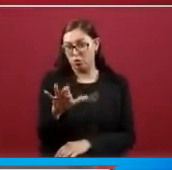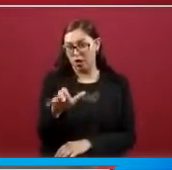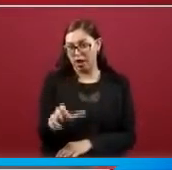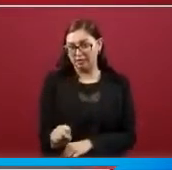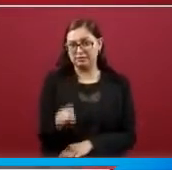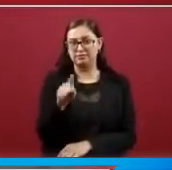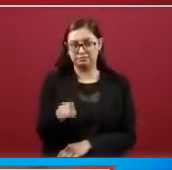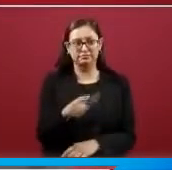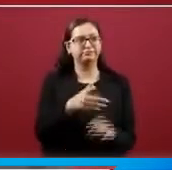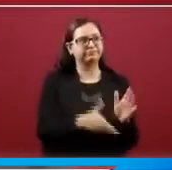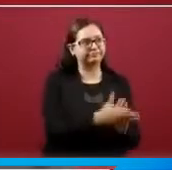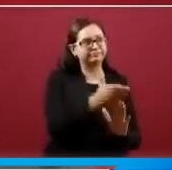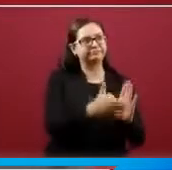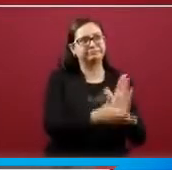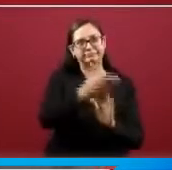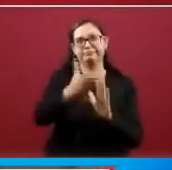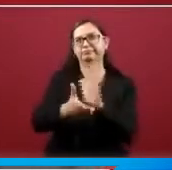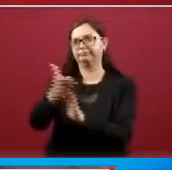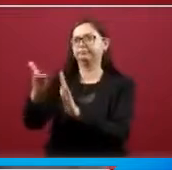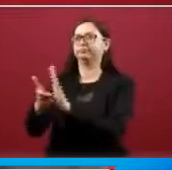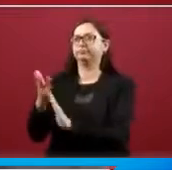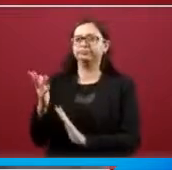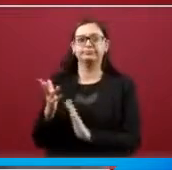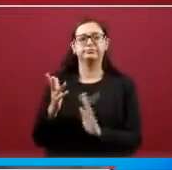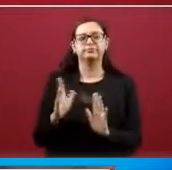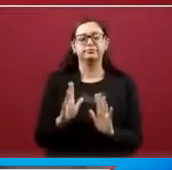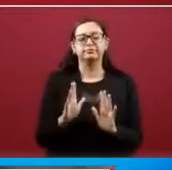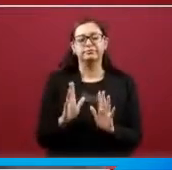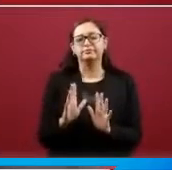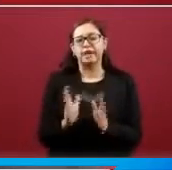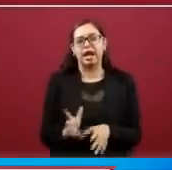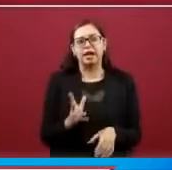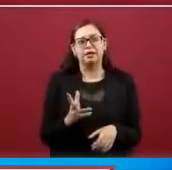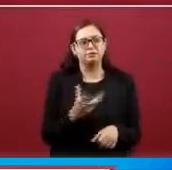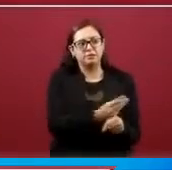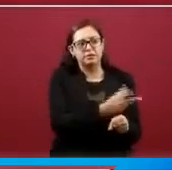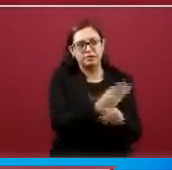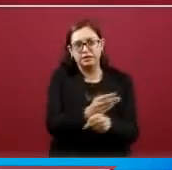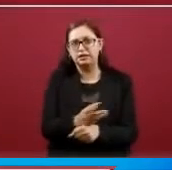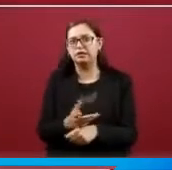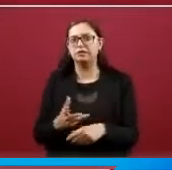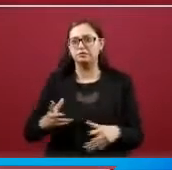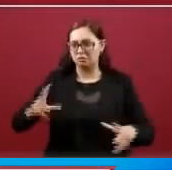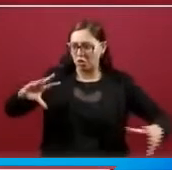Dos Bocas is a terminal where oil is sent abroad that is why this place was chosen